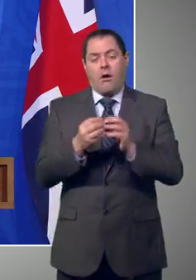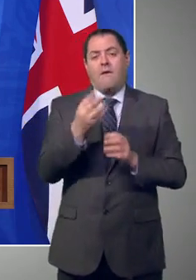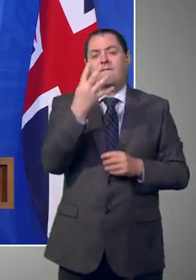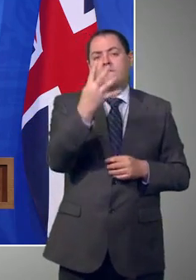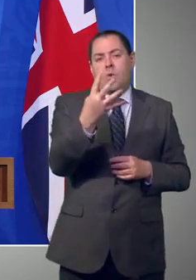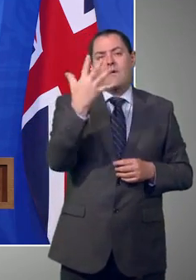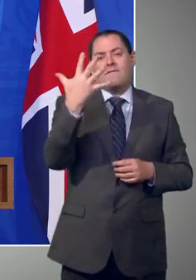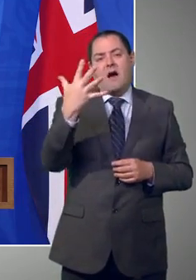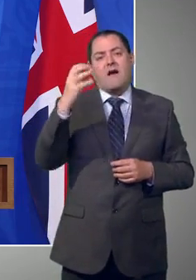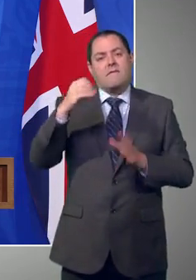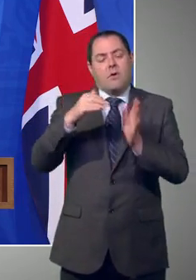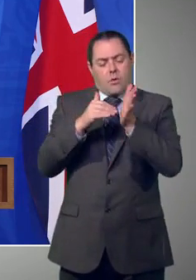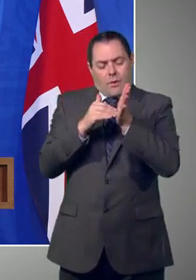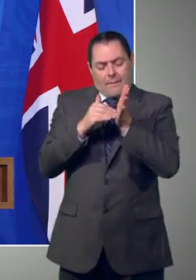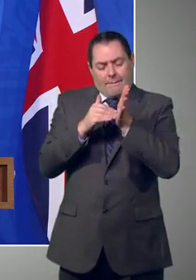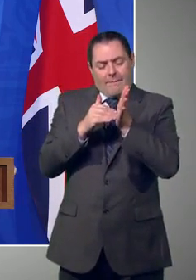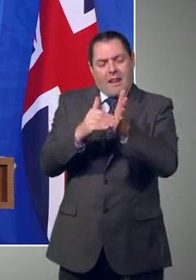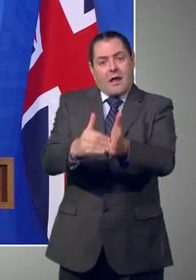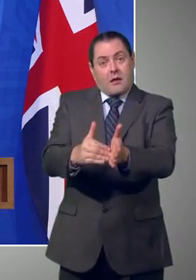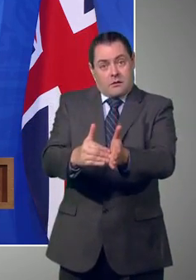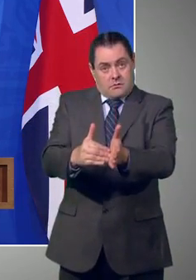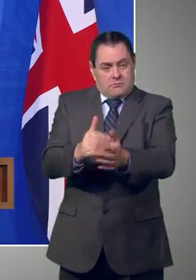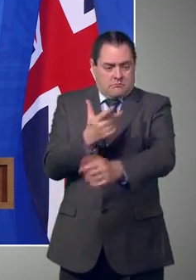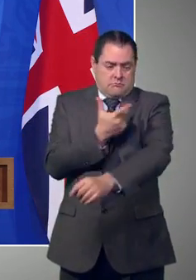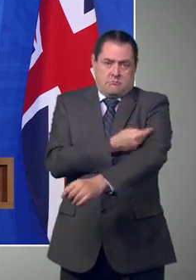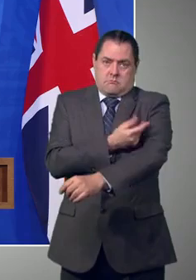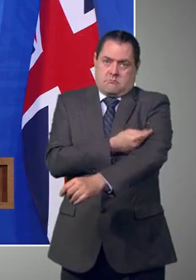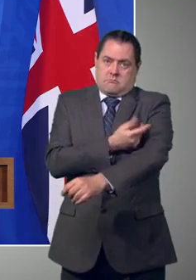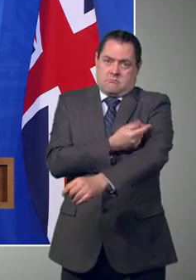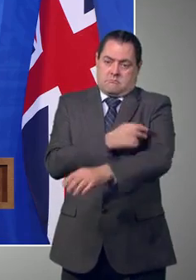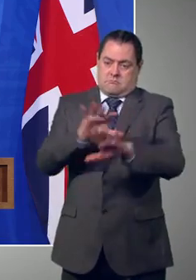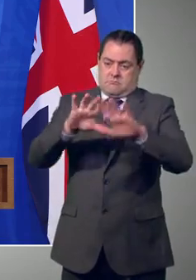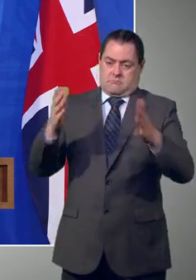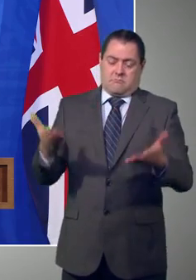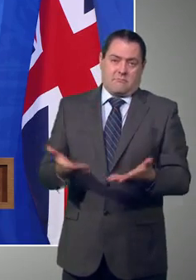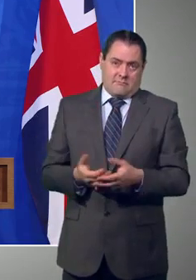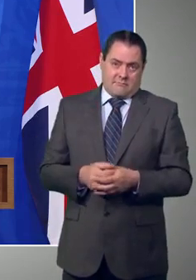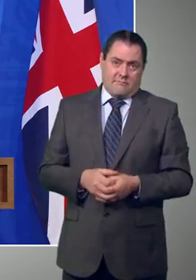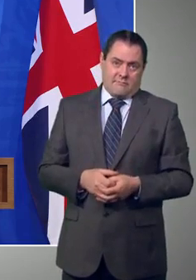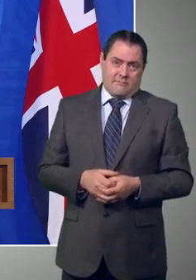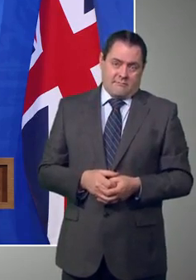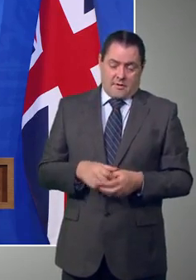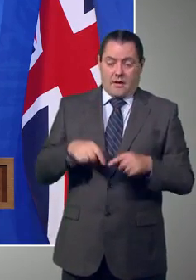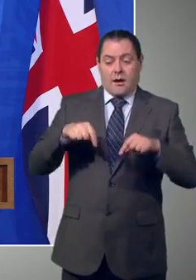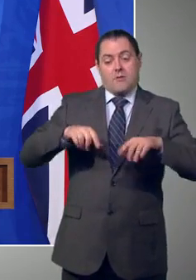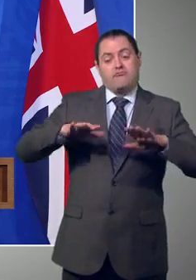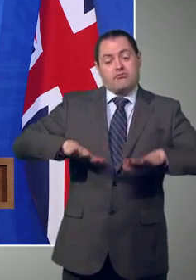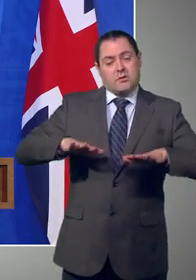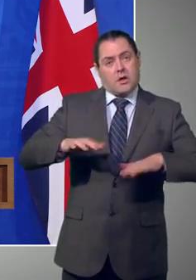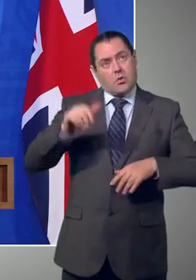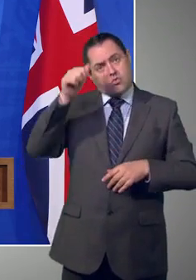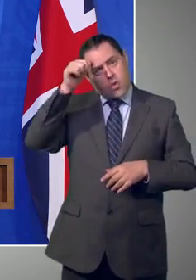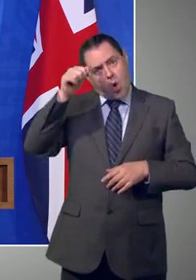doses across the world today, I can update you that half a million people here have now